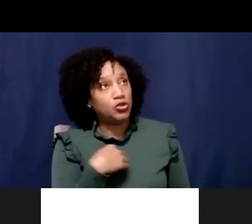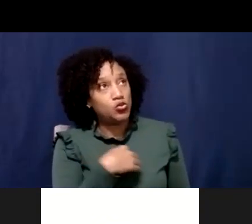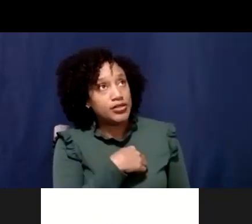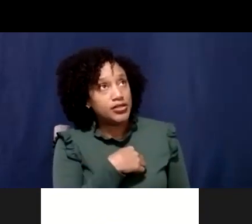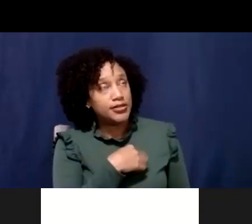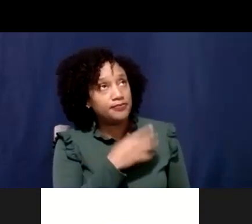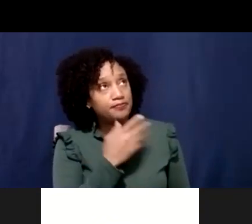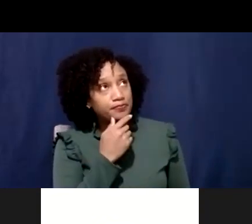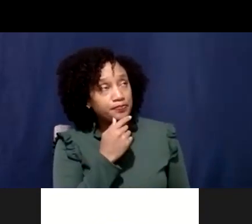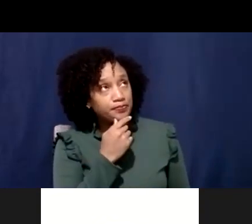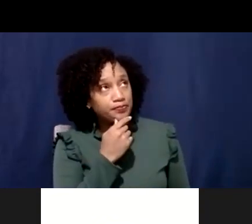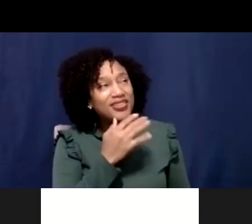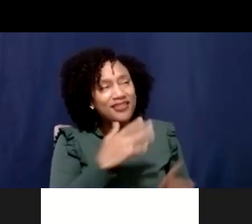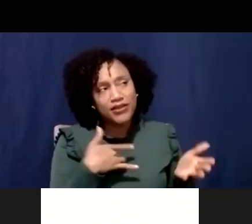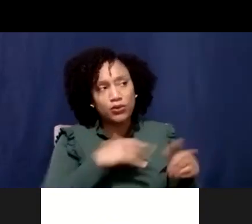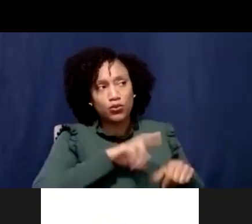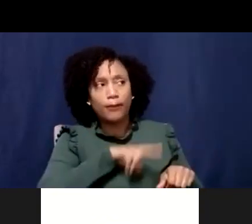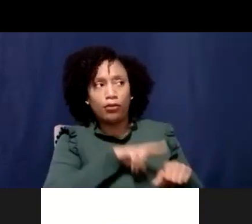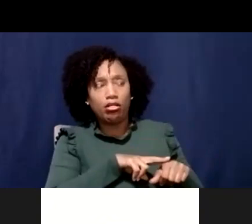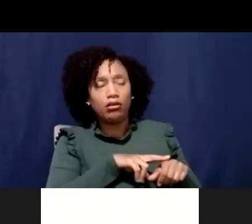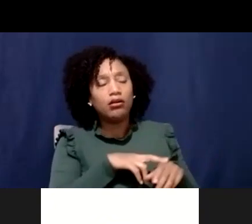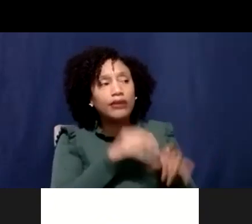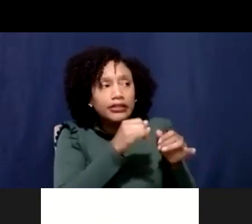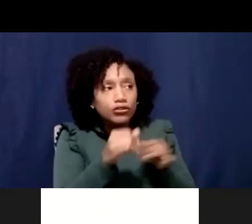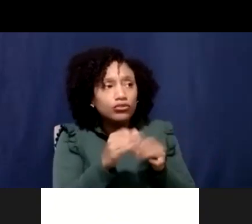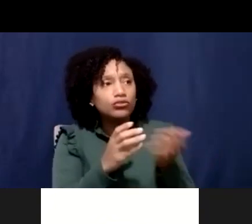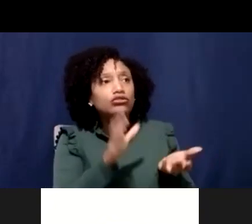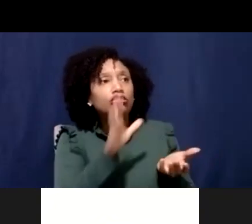but it is totally normal for individuals to seek assistance,